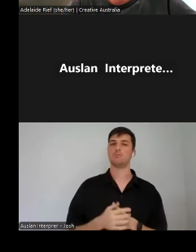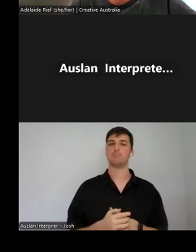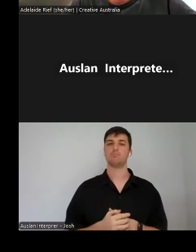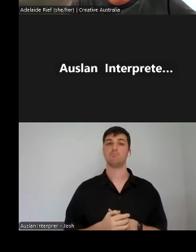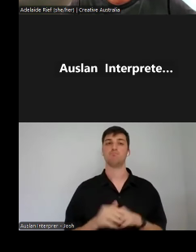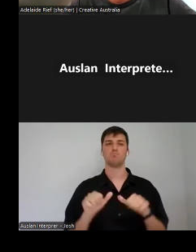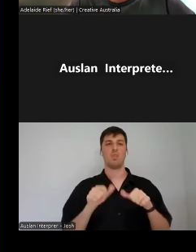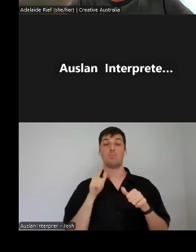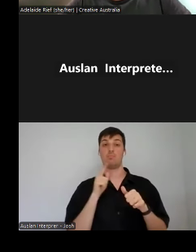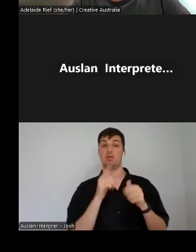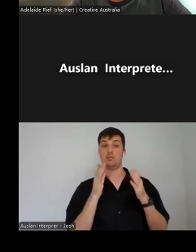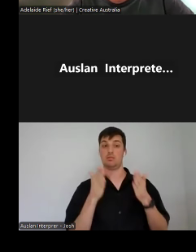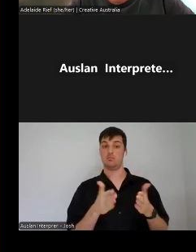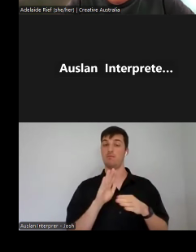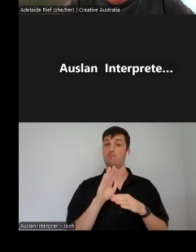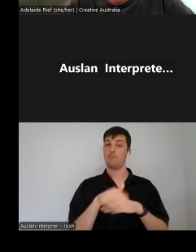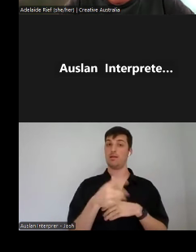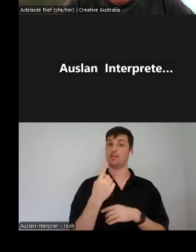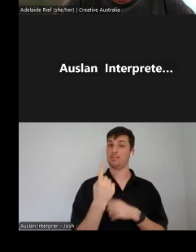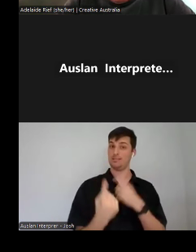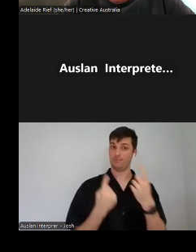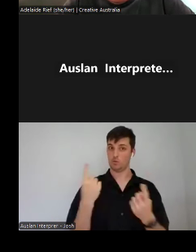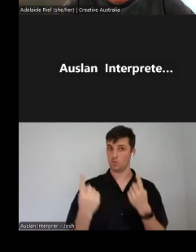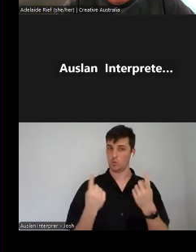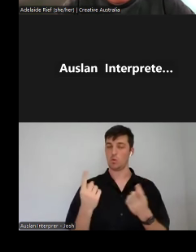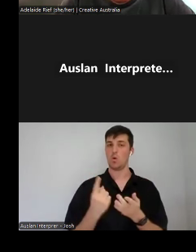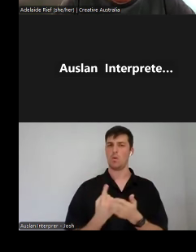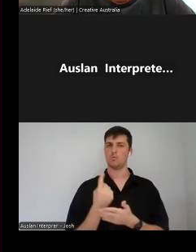the individuals opportunity. Now we're going to get into what is this opportunity and what